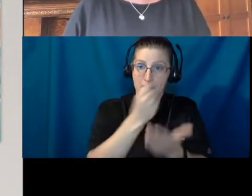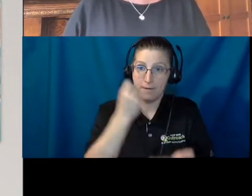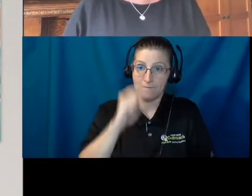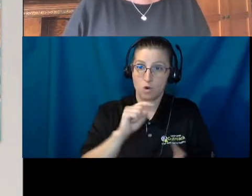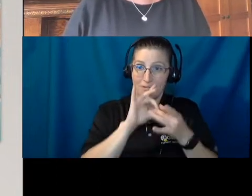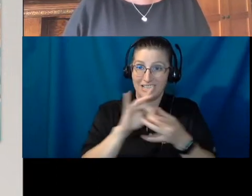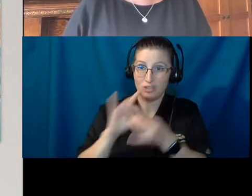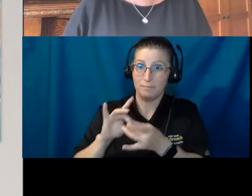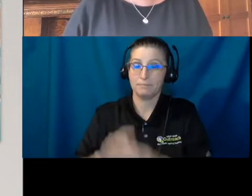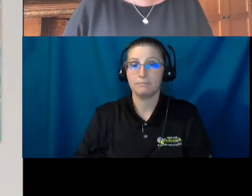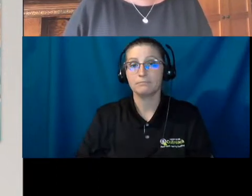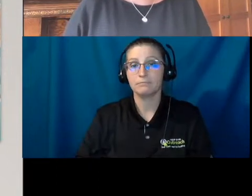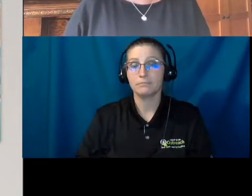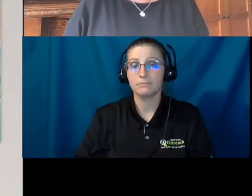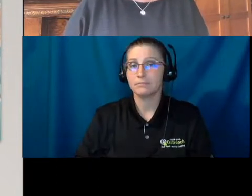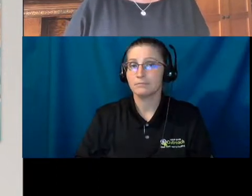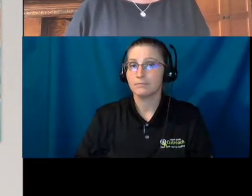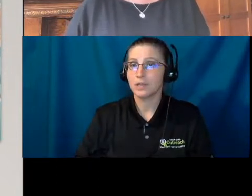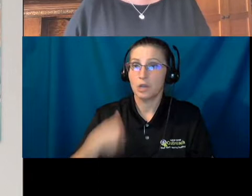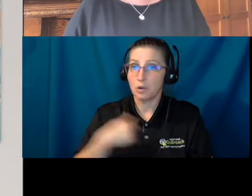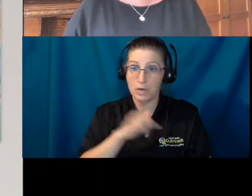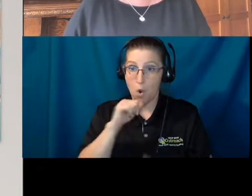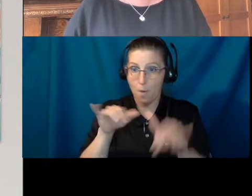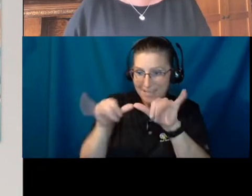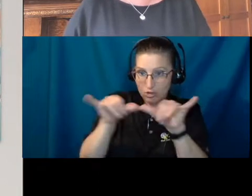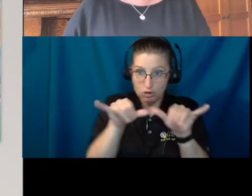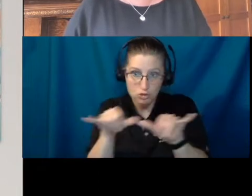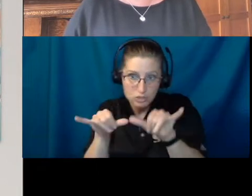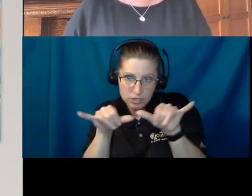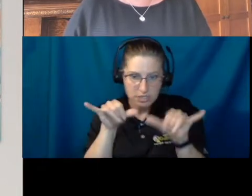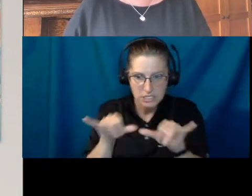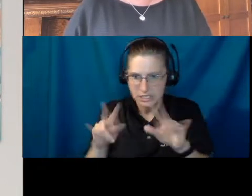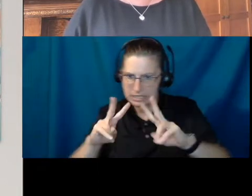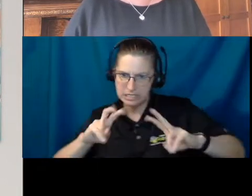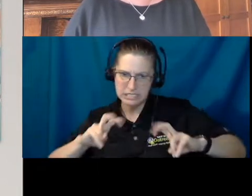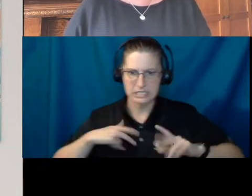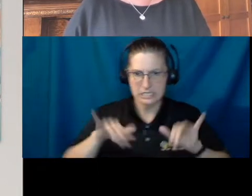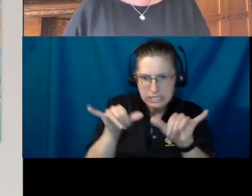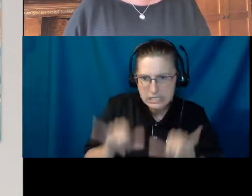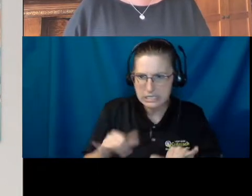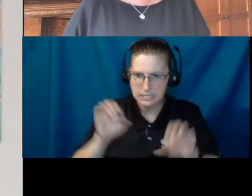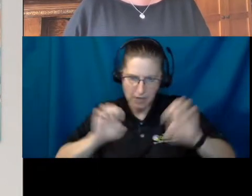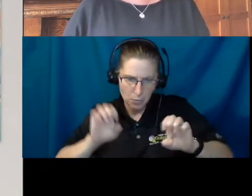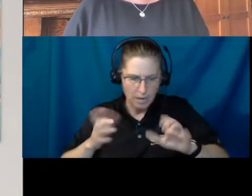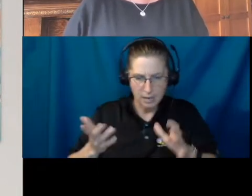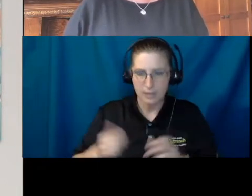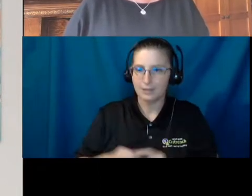is it's not an area that we measure, in terms of assessments of is a child is the child